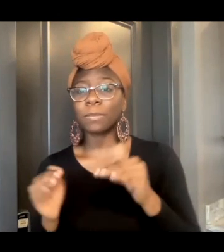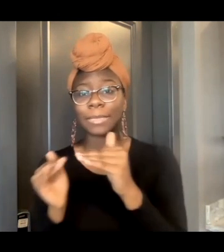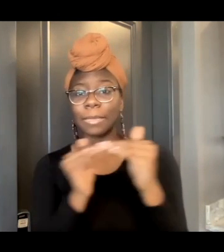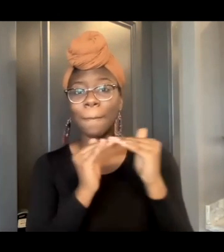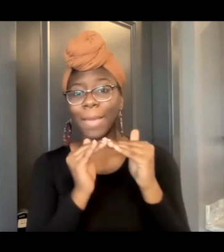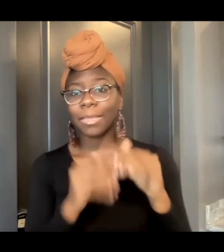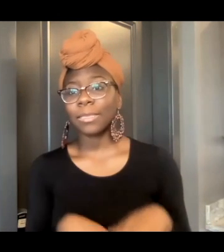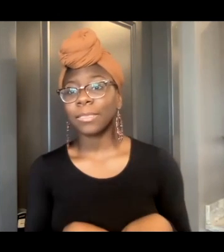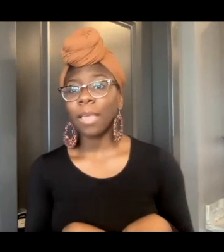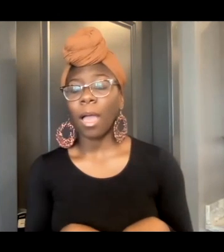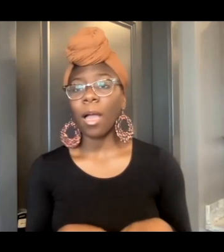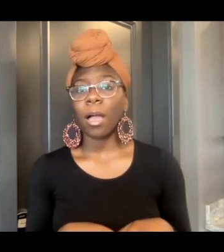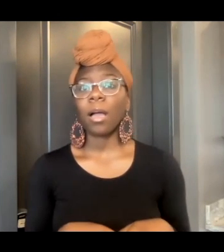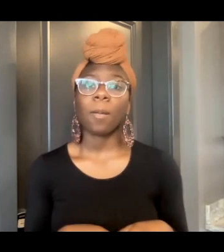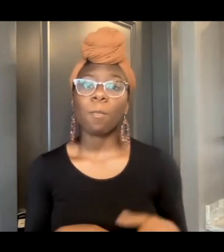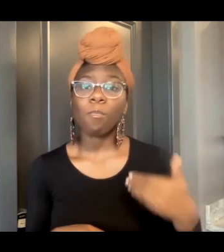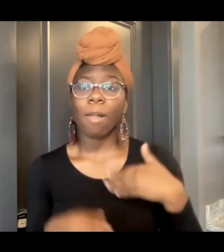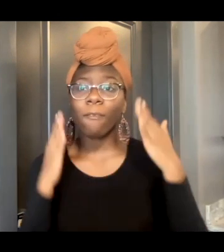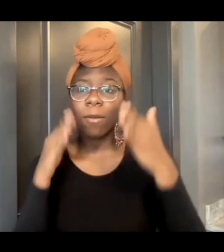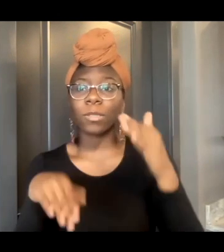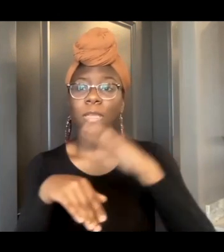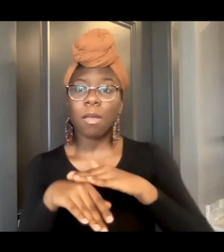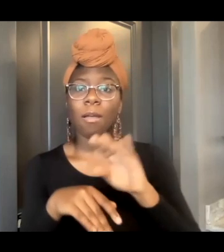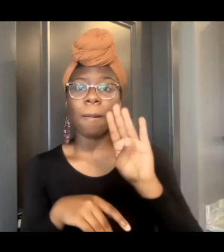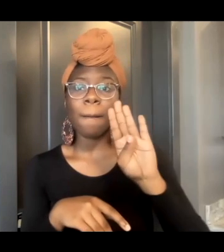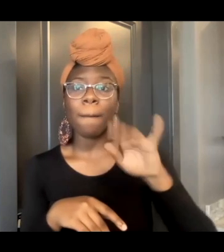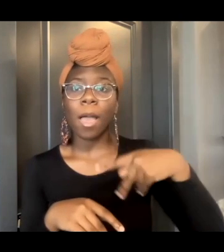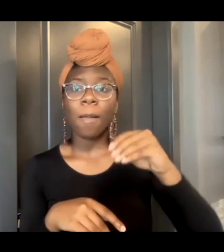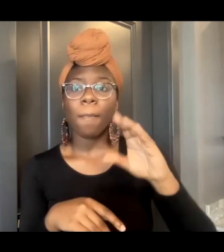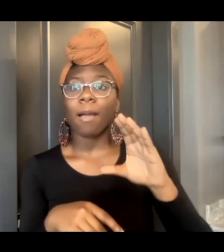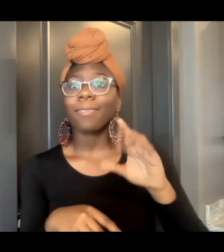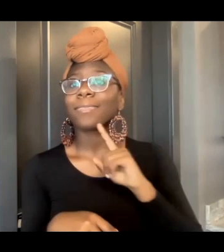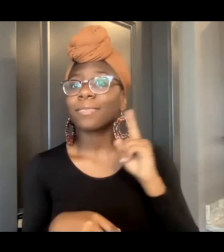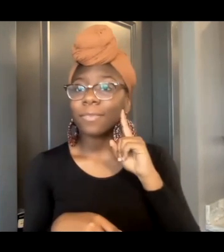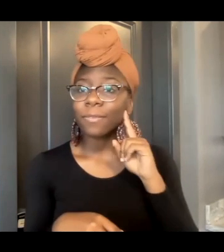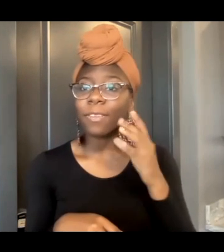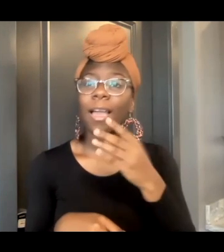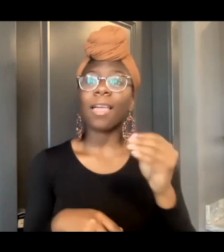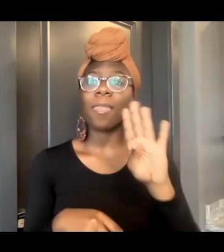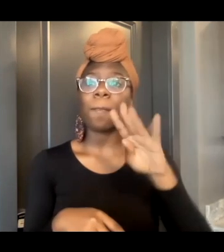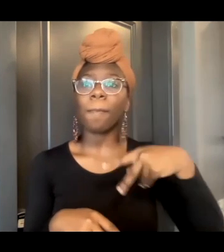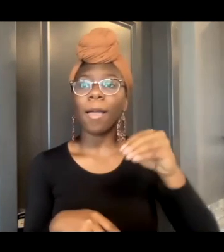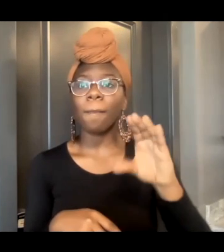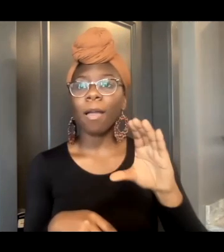All of the participants were balanced, and I’m focusing on BIPOC Deaf/HH as well as